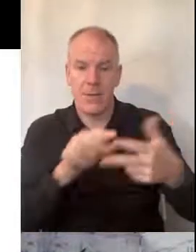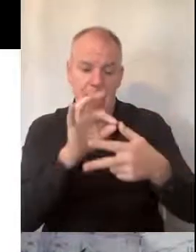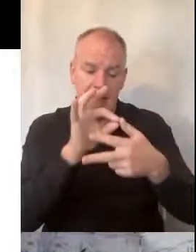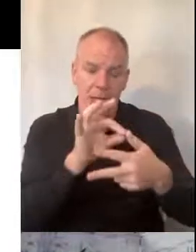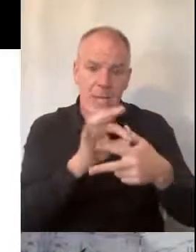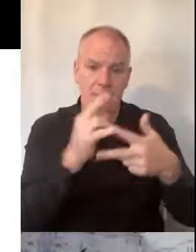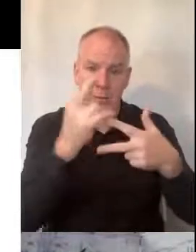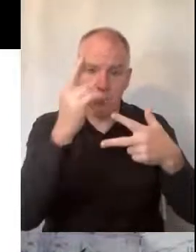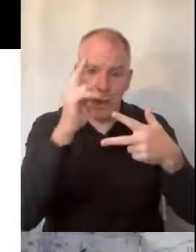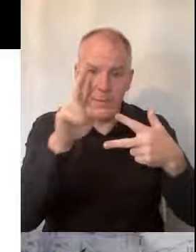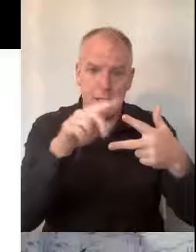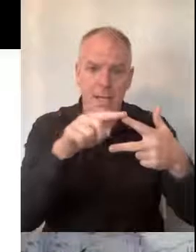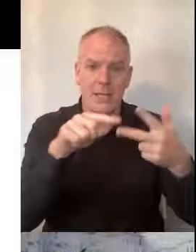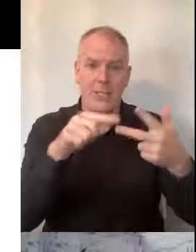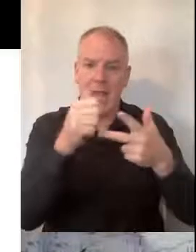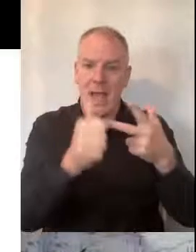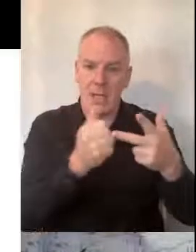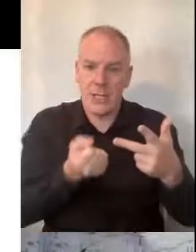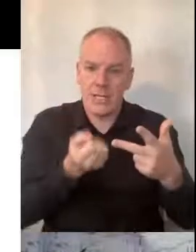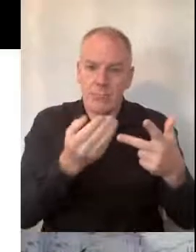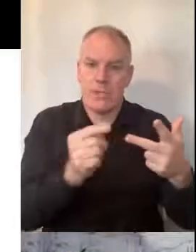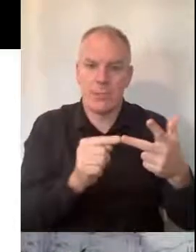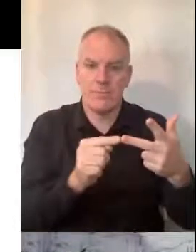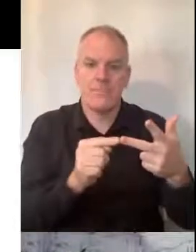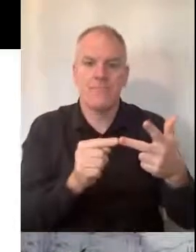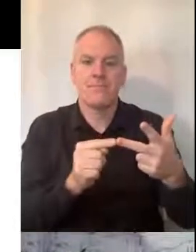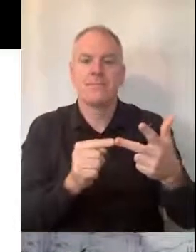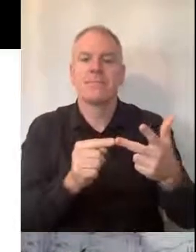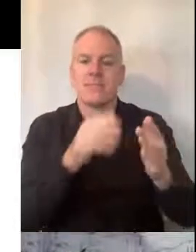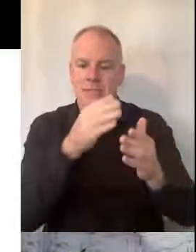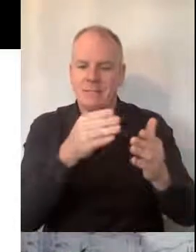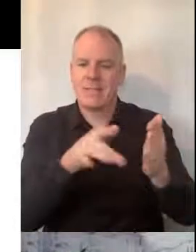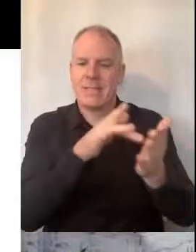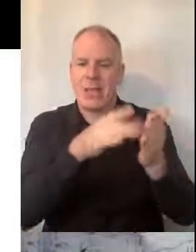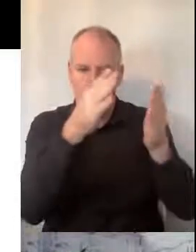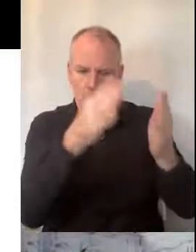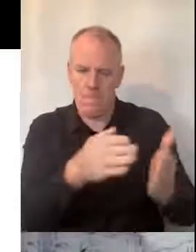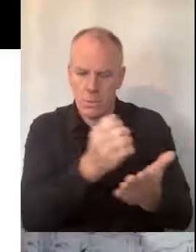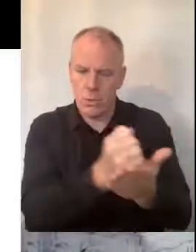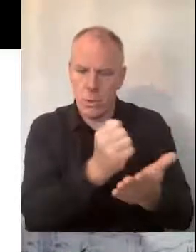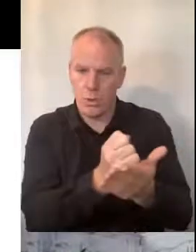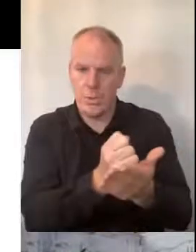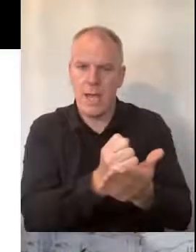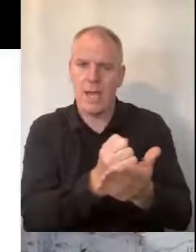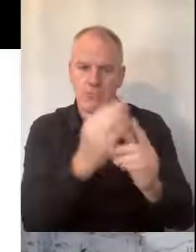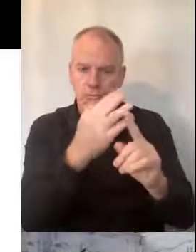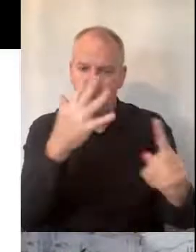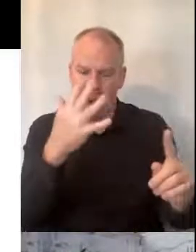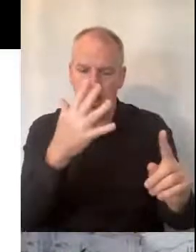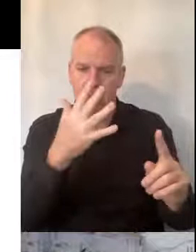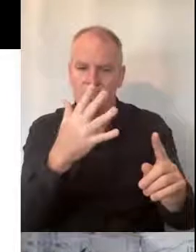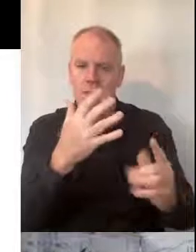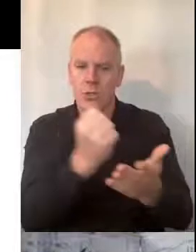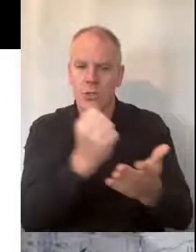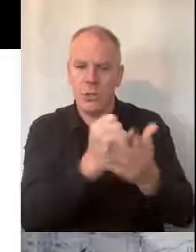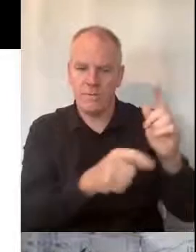action and expression. It's learner centered and recognizes learner variability. The framework provides a set